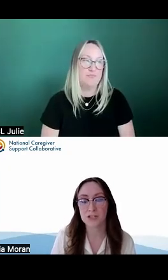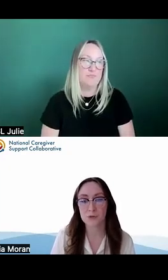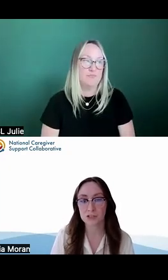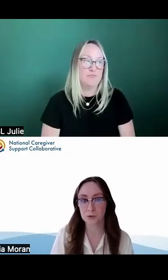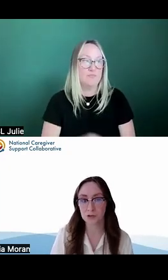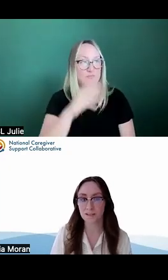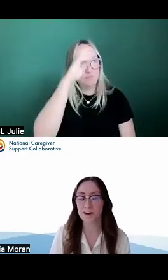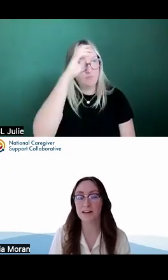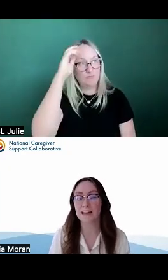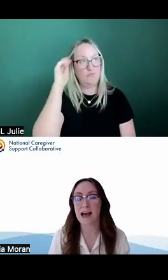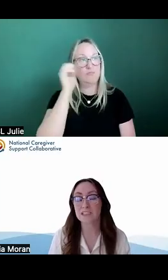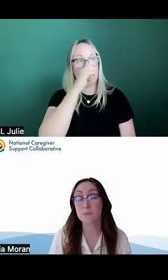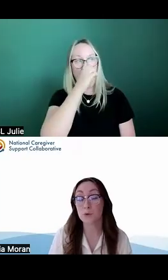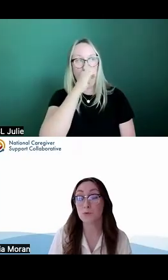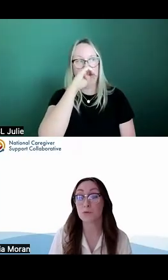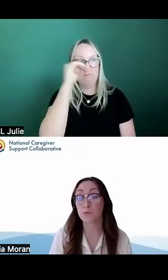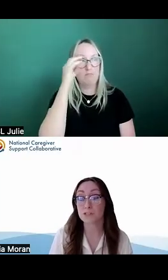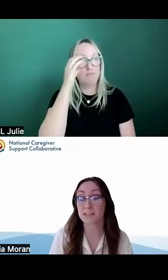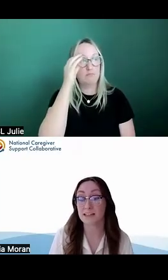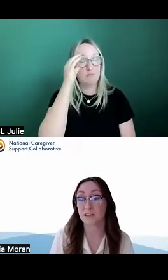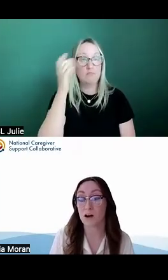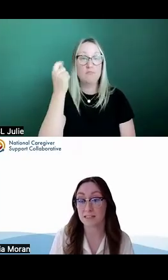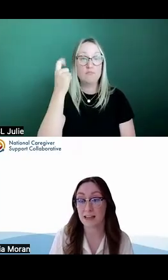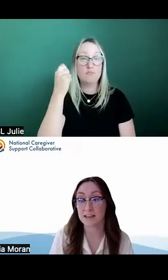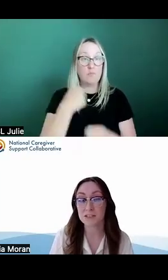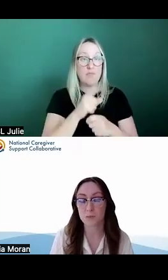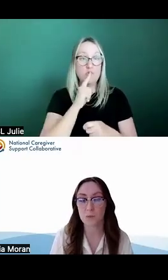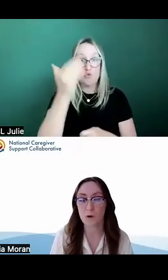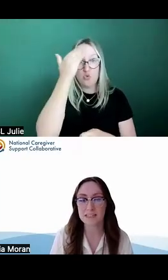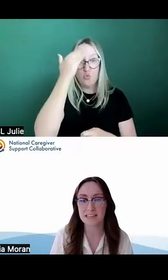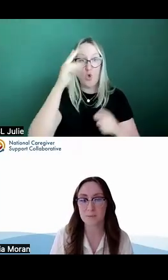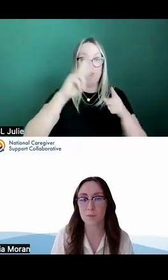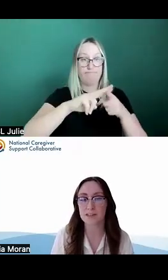To ensure clarity as we move through today's content, we want to take a moment